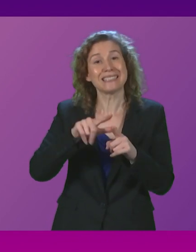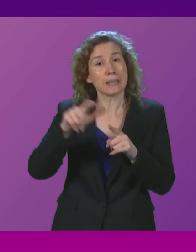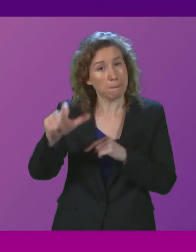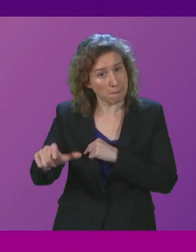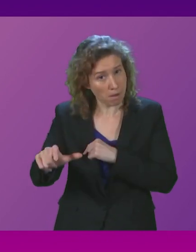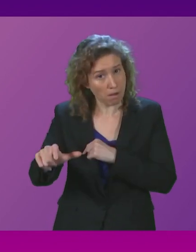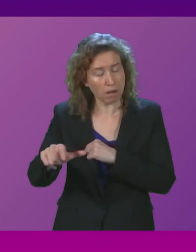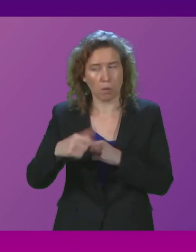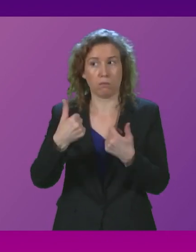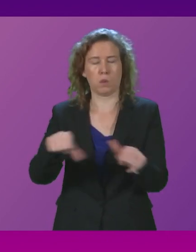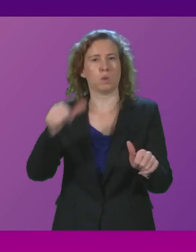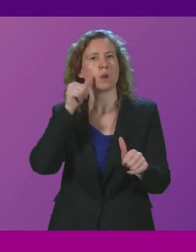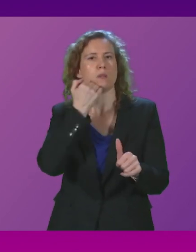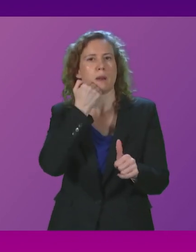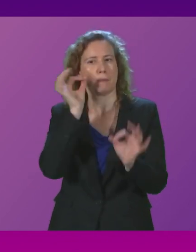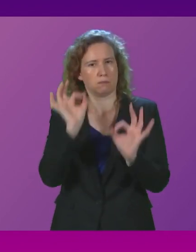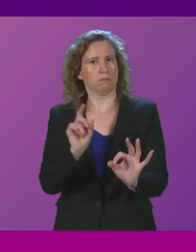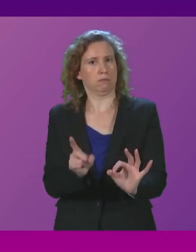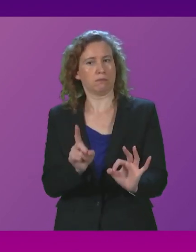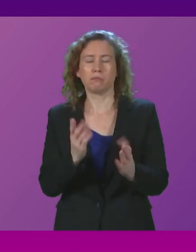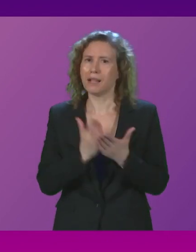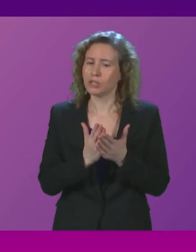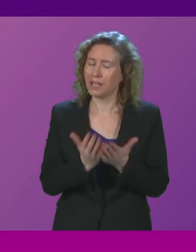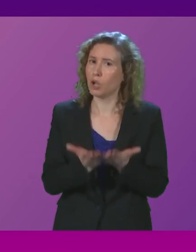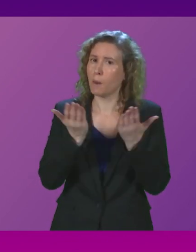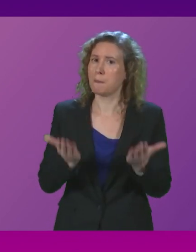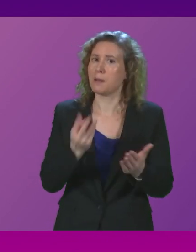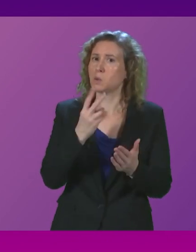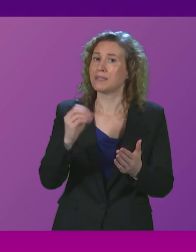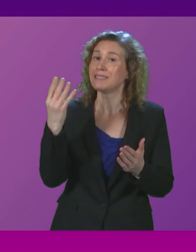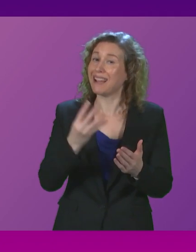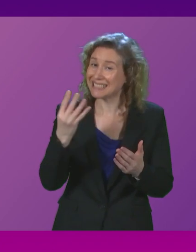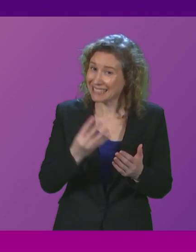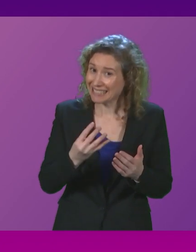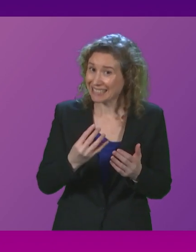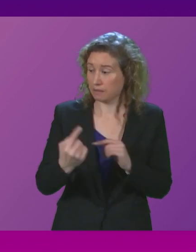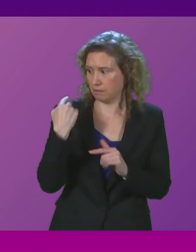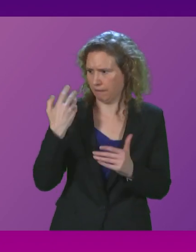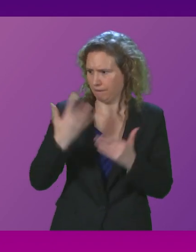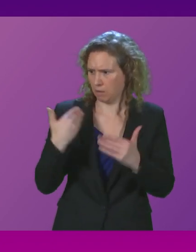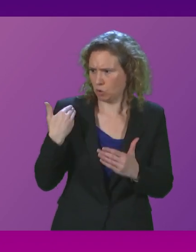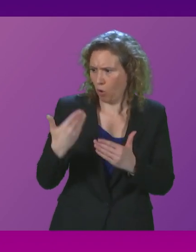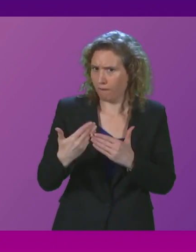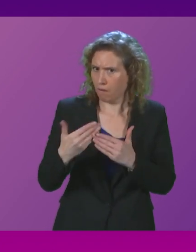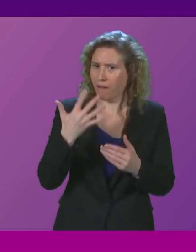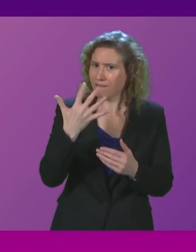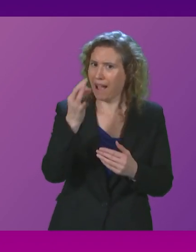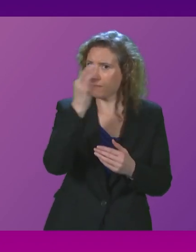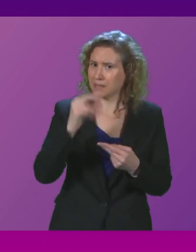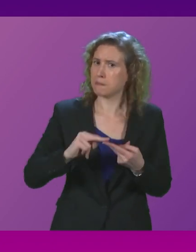However, even so, compared with 2019, the figures so far are 5 per cent up in terms